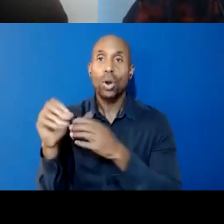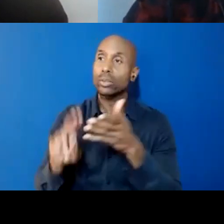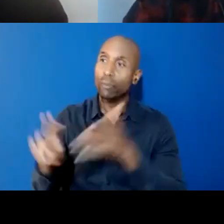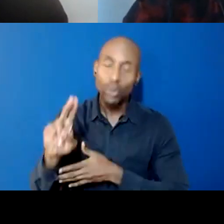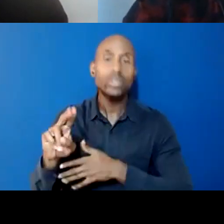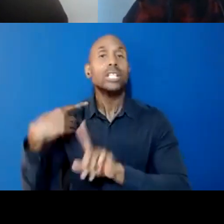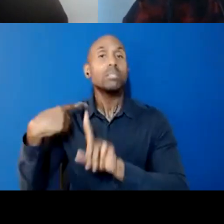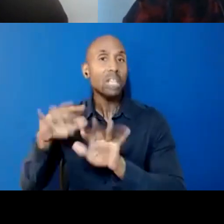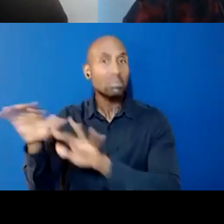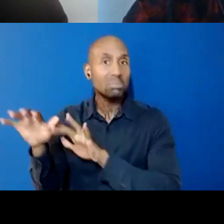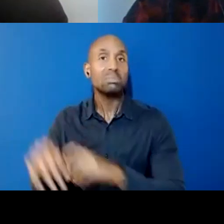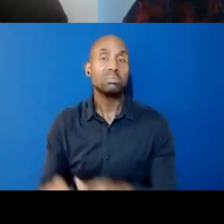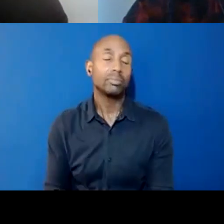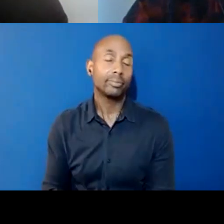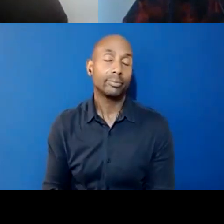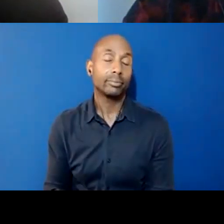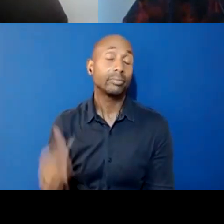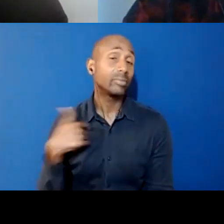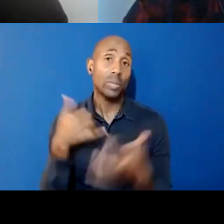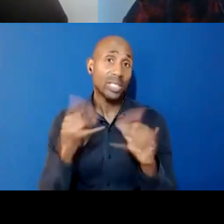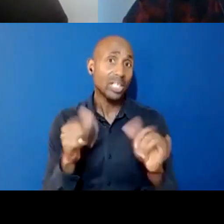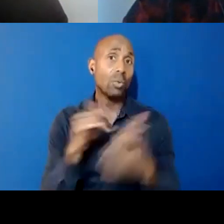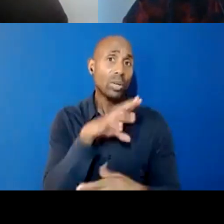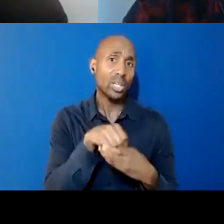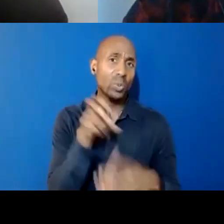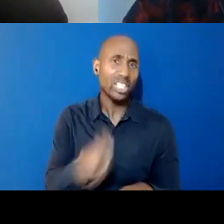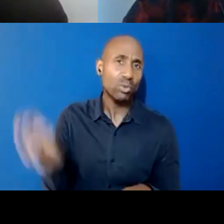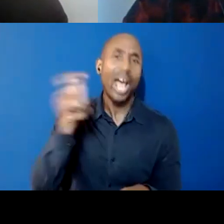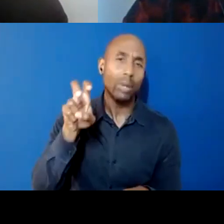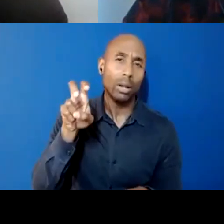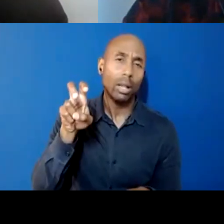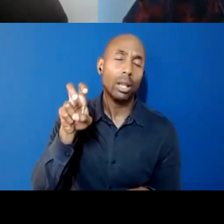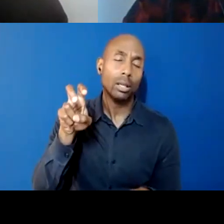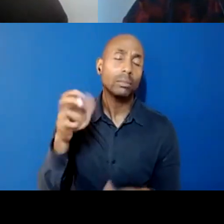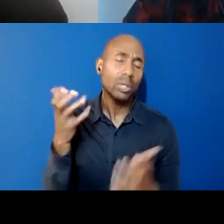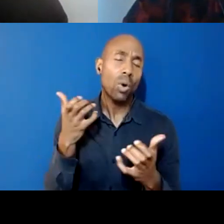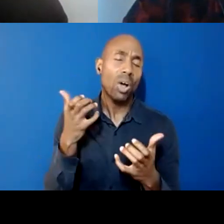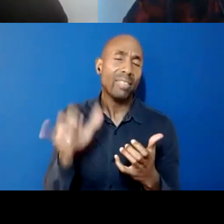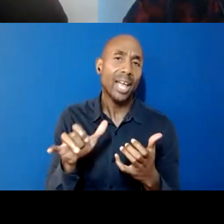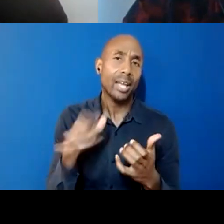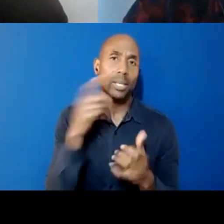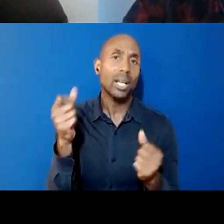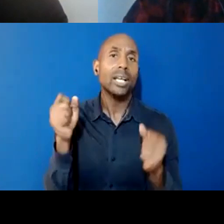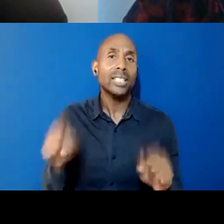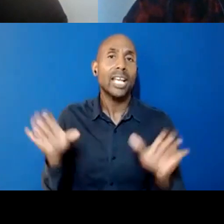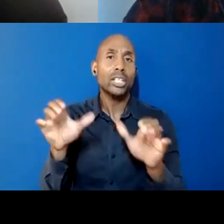We still want to include a travel component because there is a lot that can be done virtually.